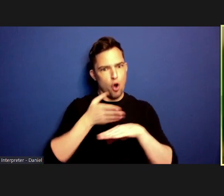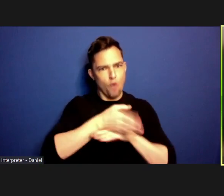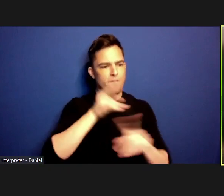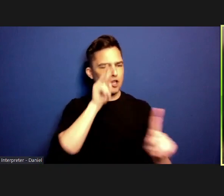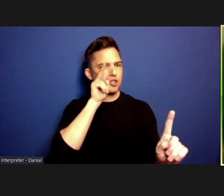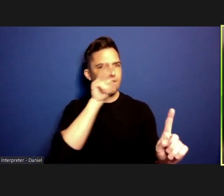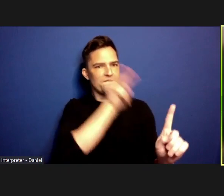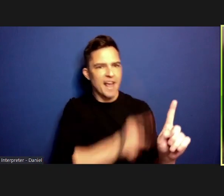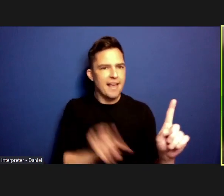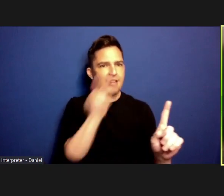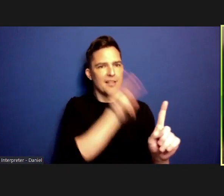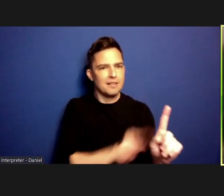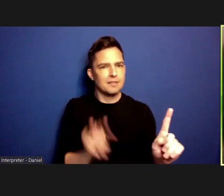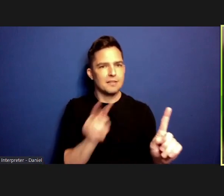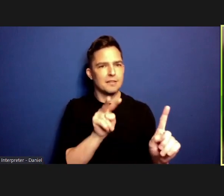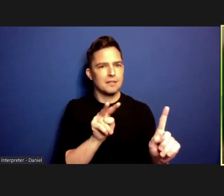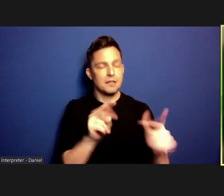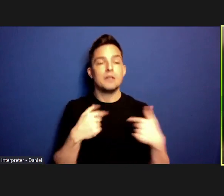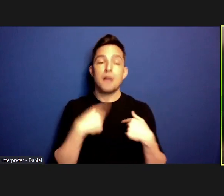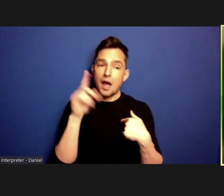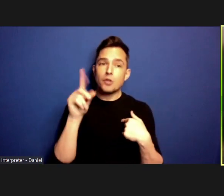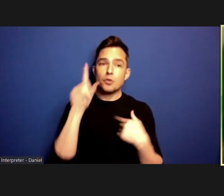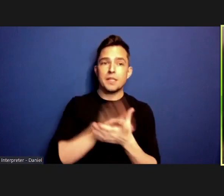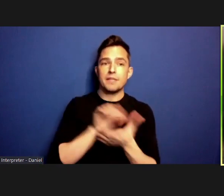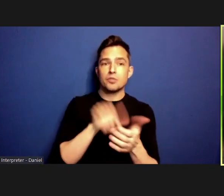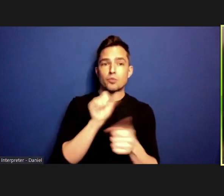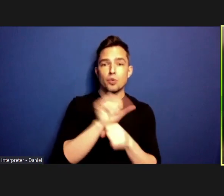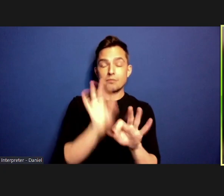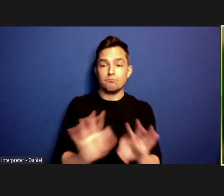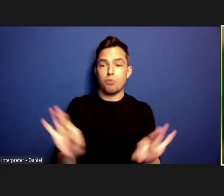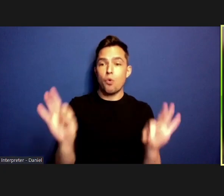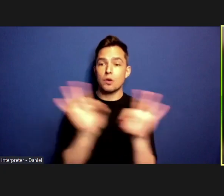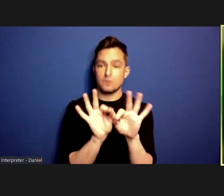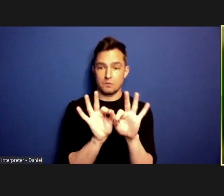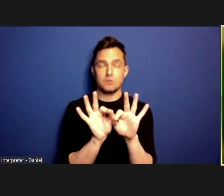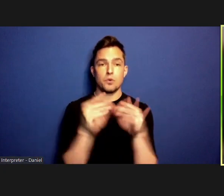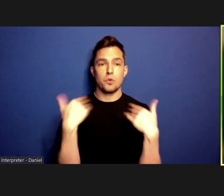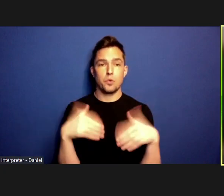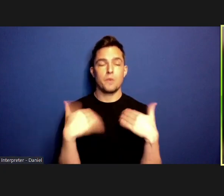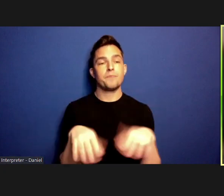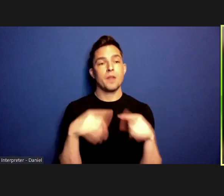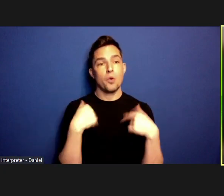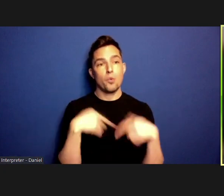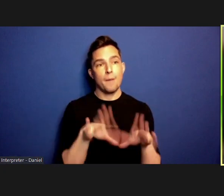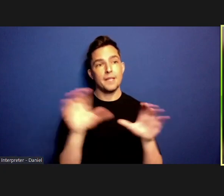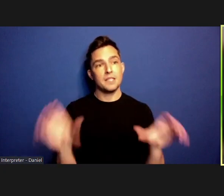And so I do believe that this work is important. And while being done in the public sector,